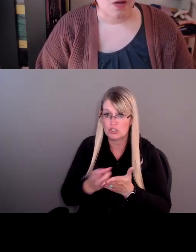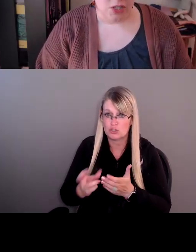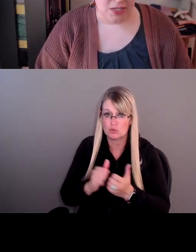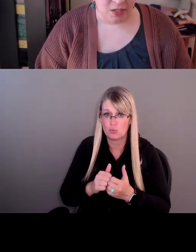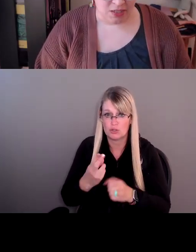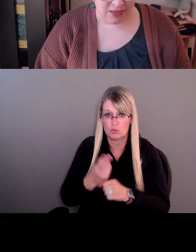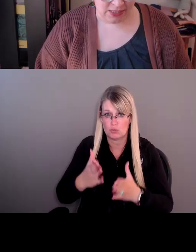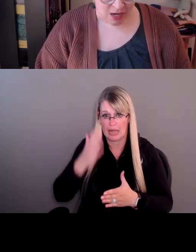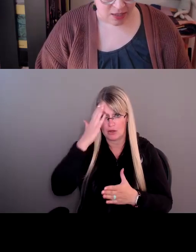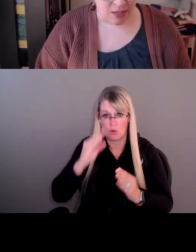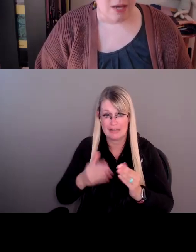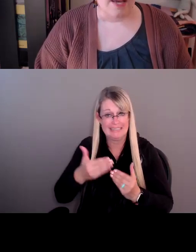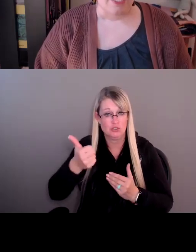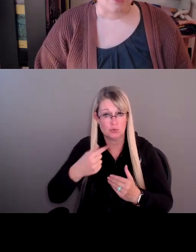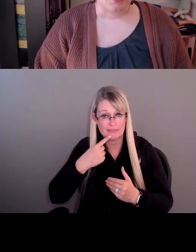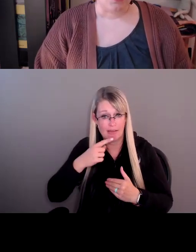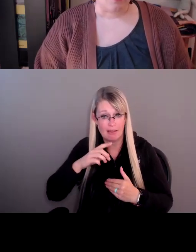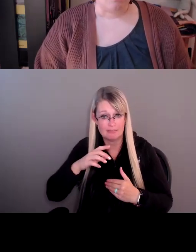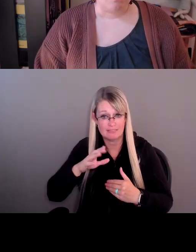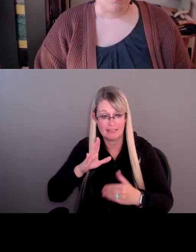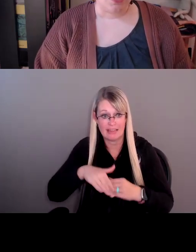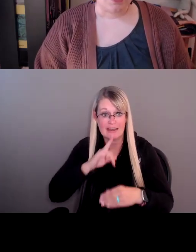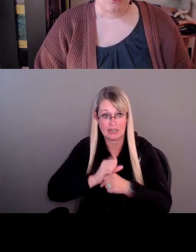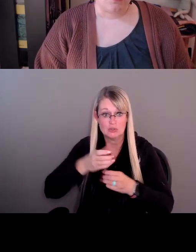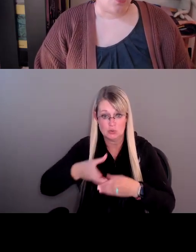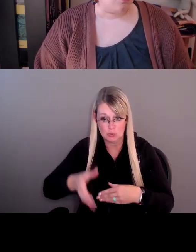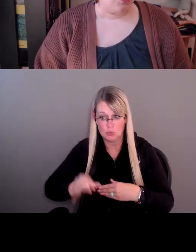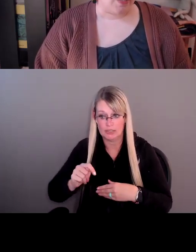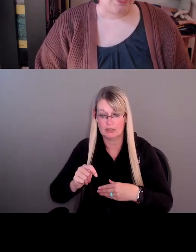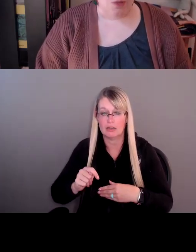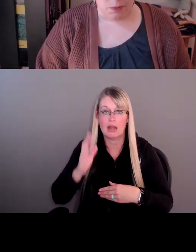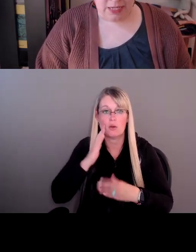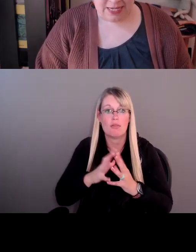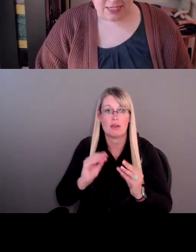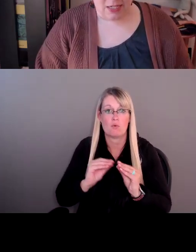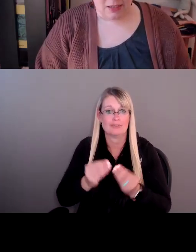much easier said than done. I know a lot of a lot of organizations don't do any visibility testing,